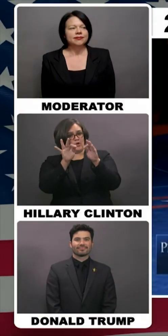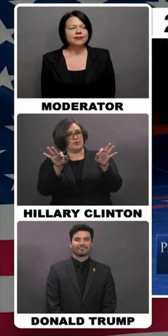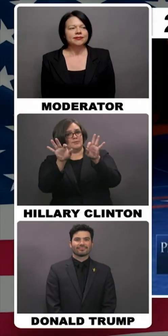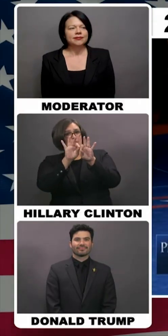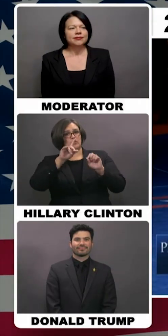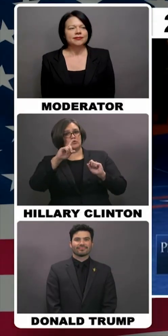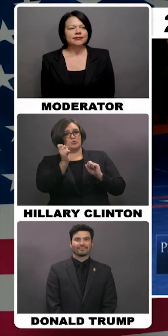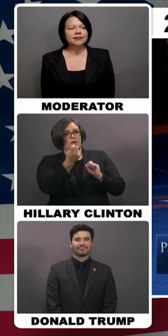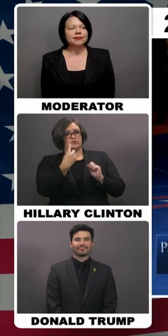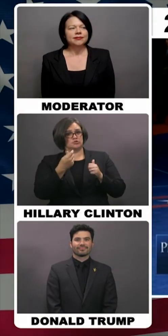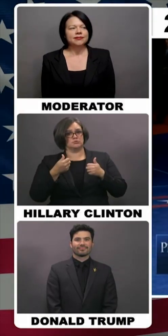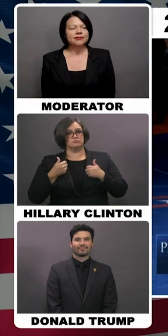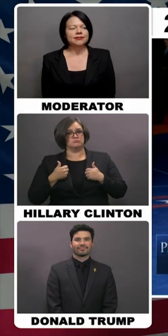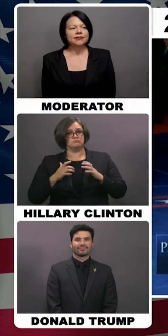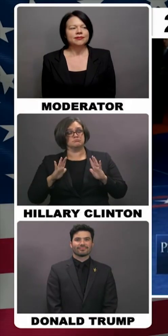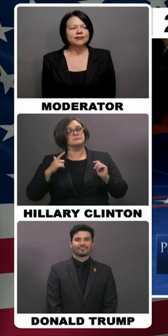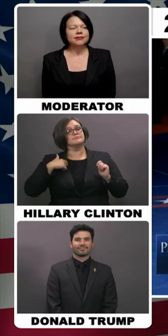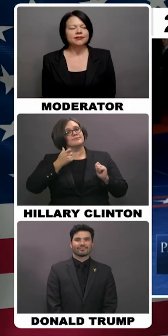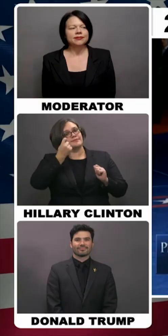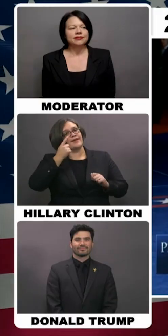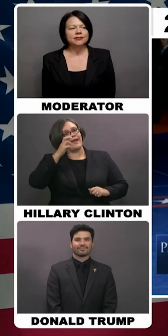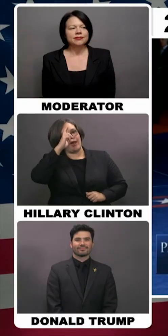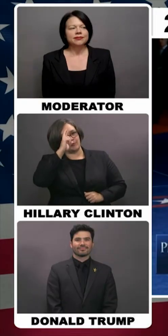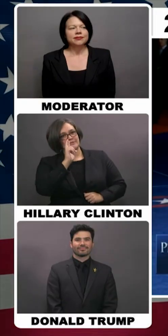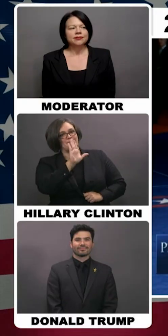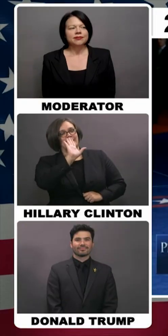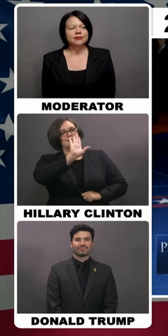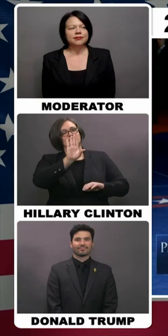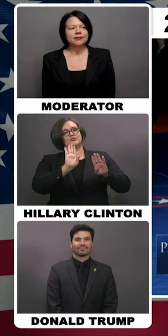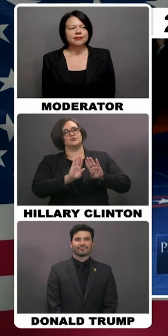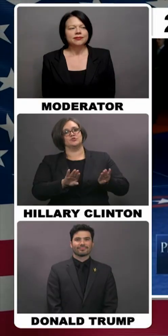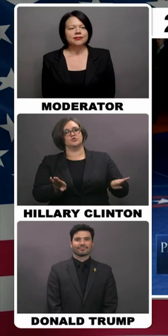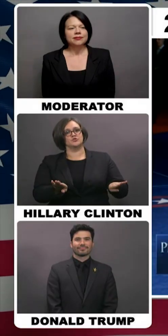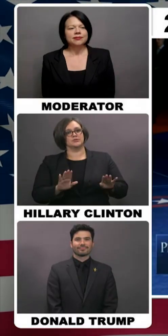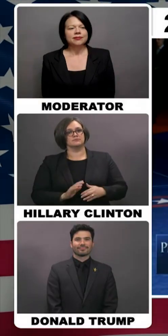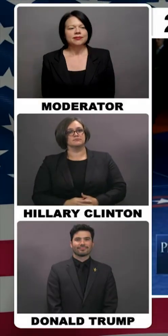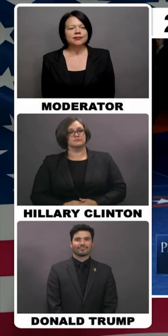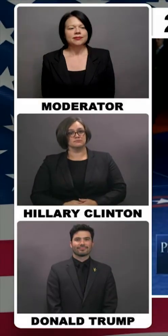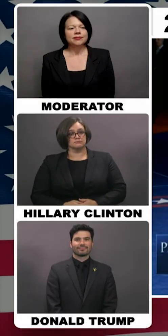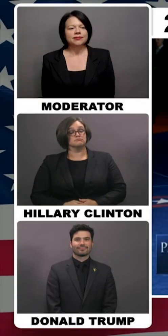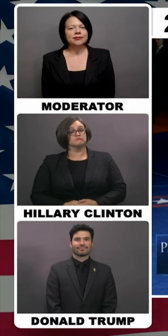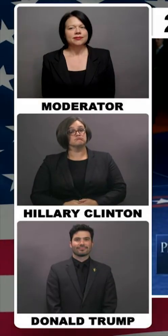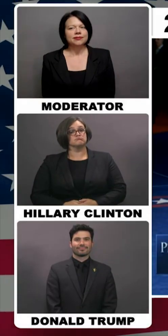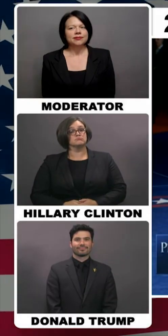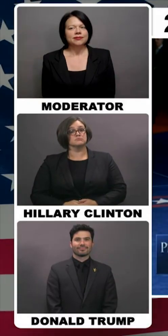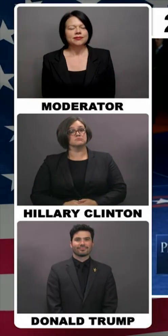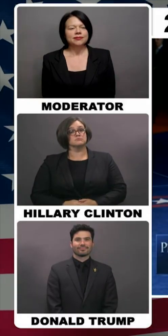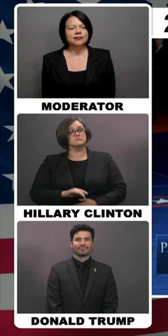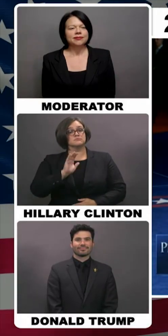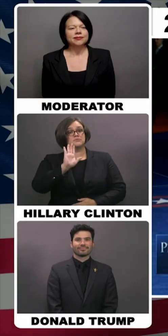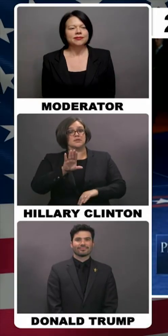Look, I respect his children. His children are incredibly able